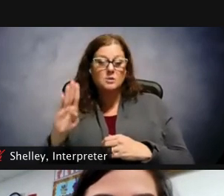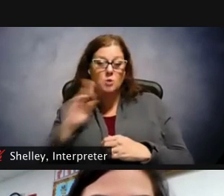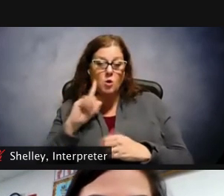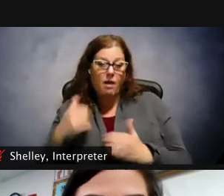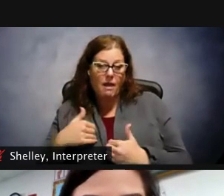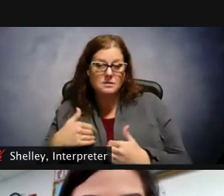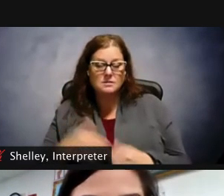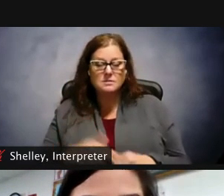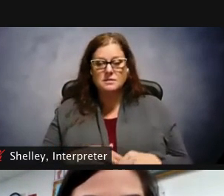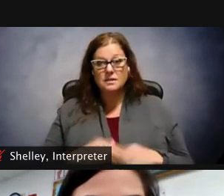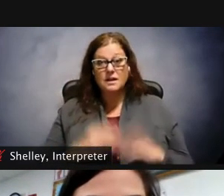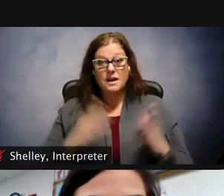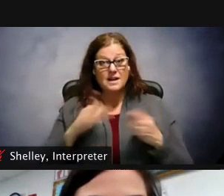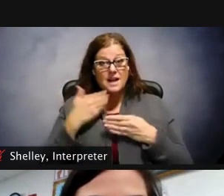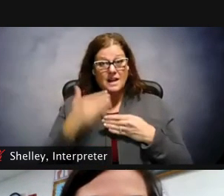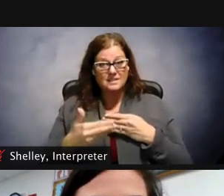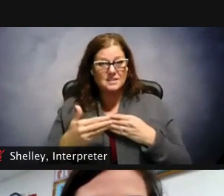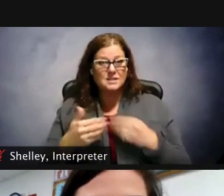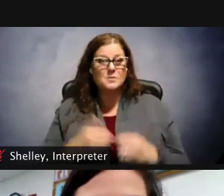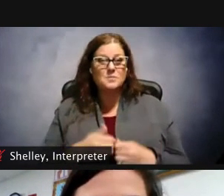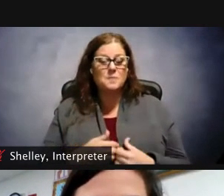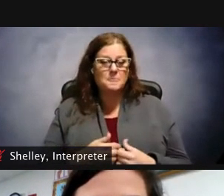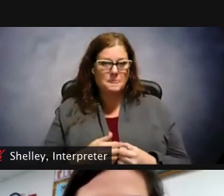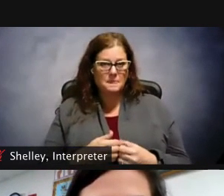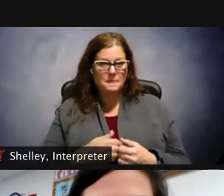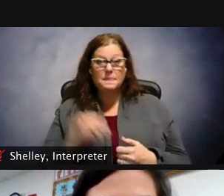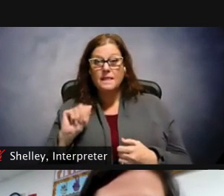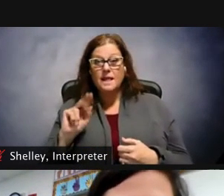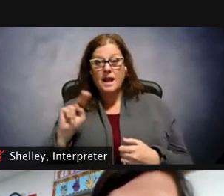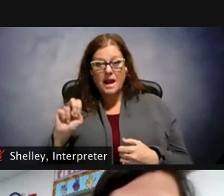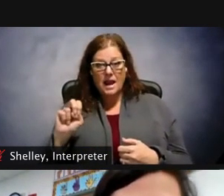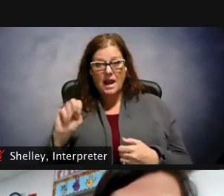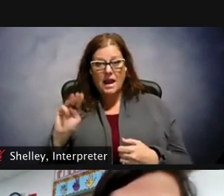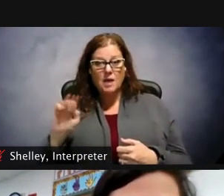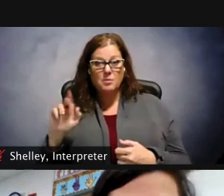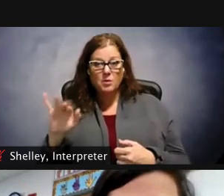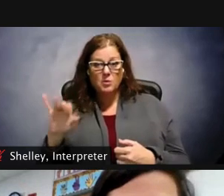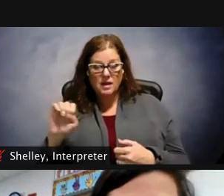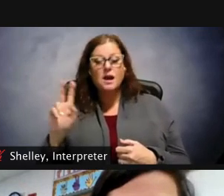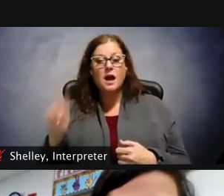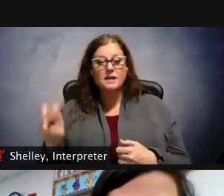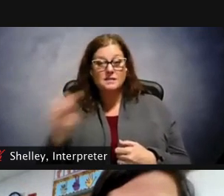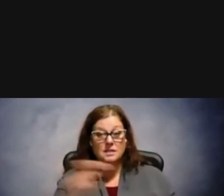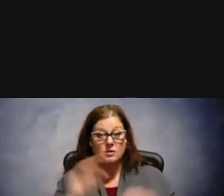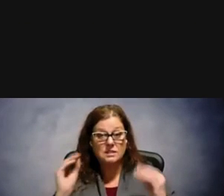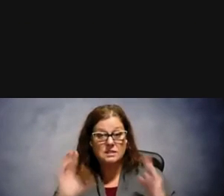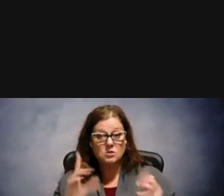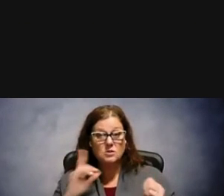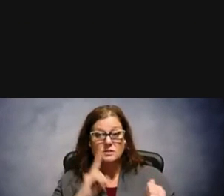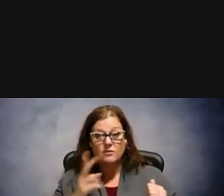And so next we have Annmarie who is an itinerant teacher of the deaf and hard of hearing and also